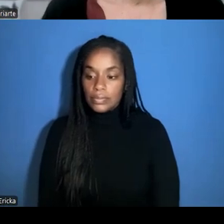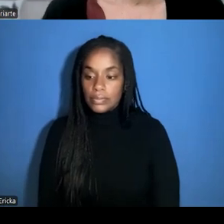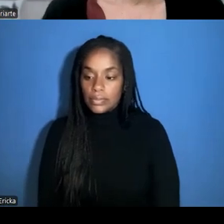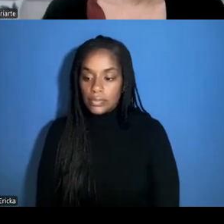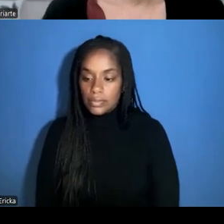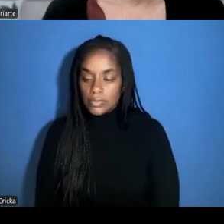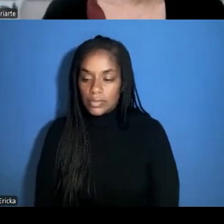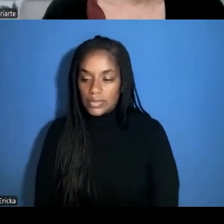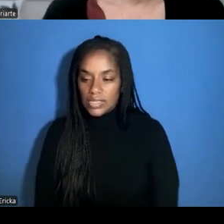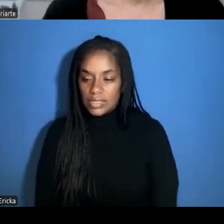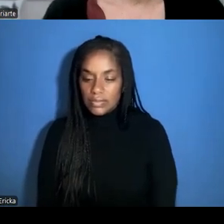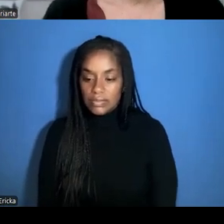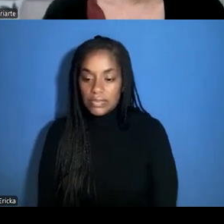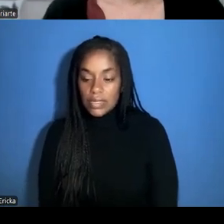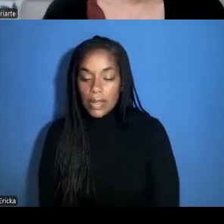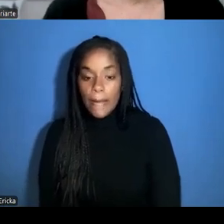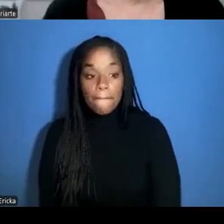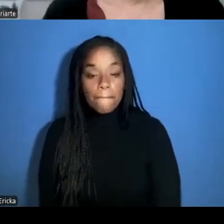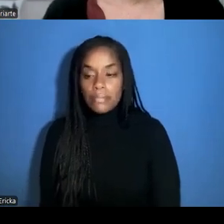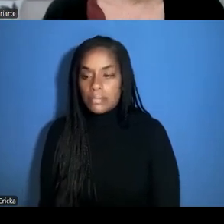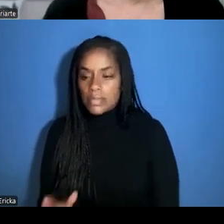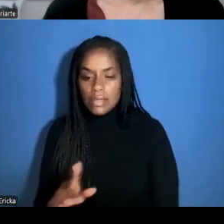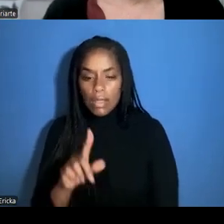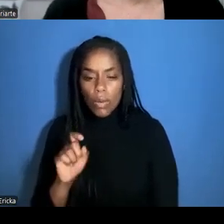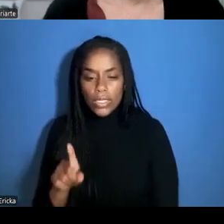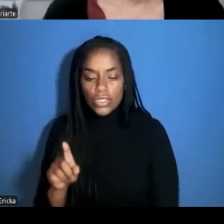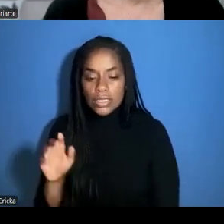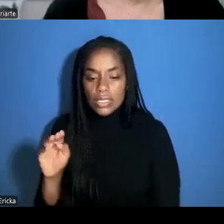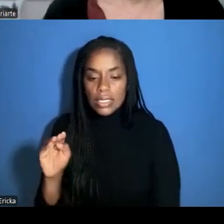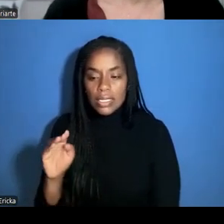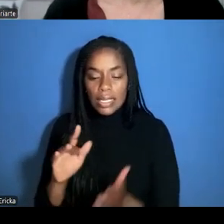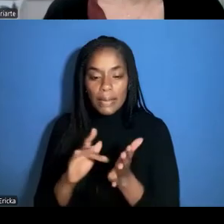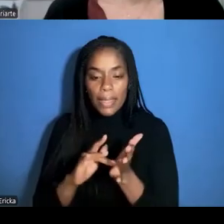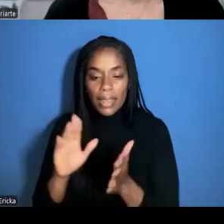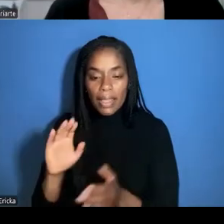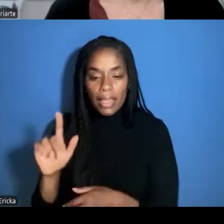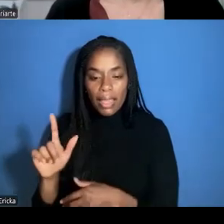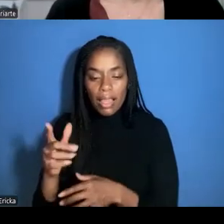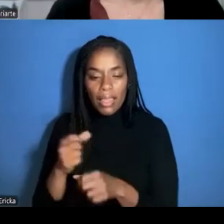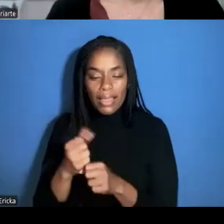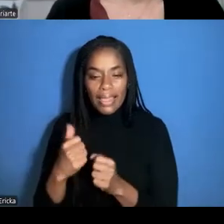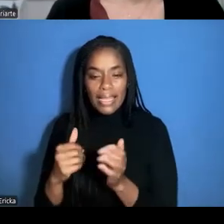can Medi-Cal get any money when I die?